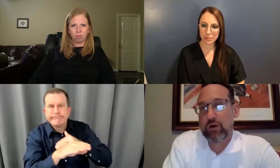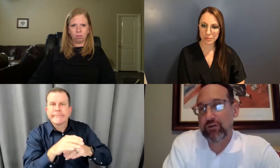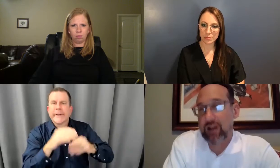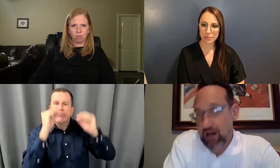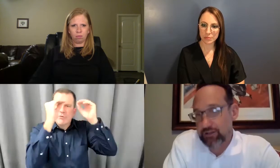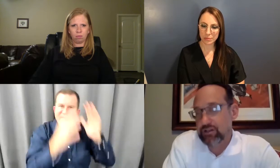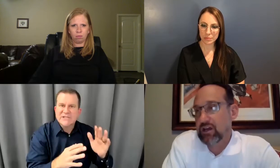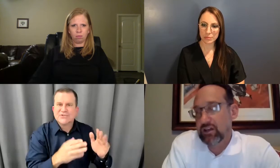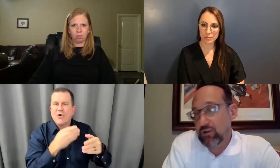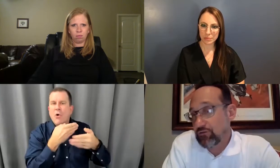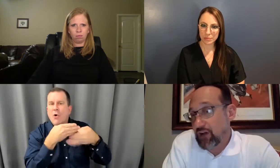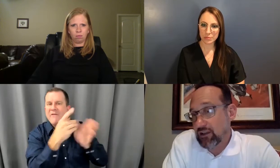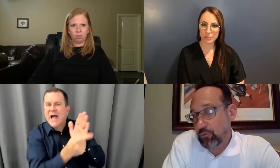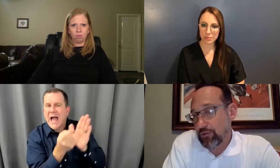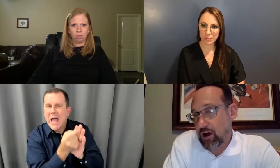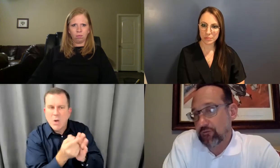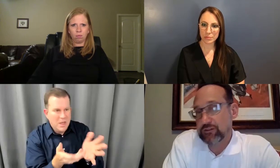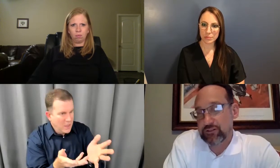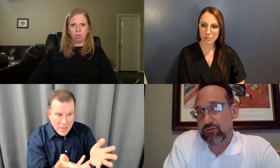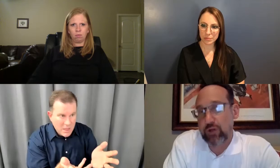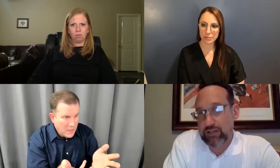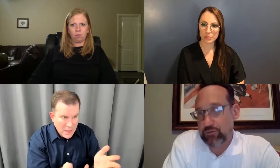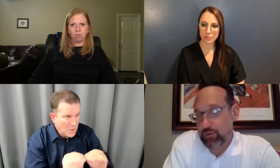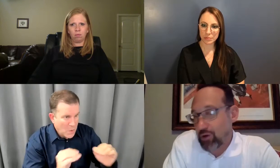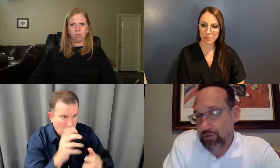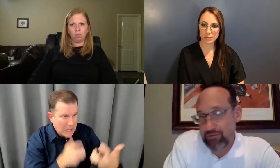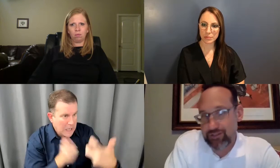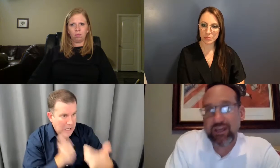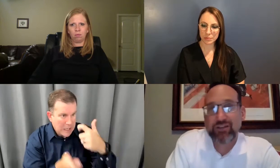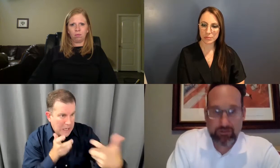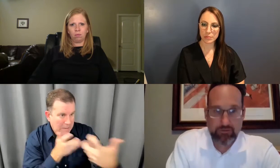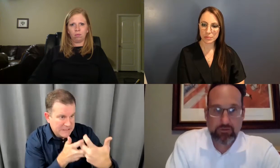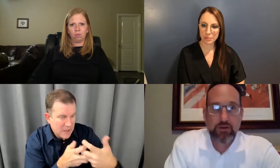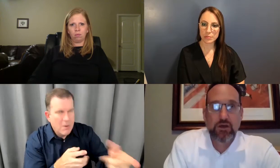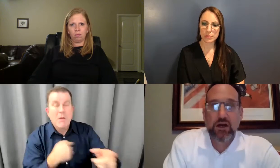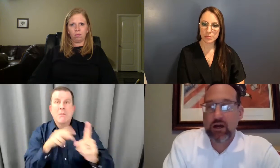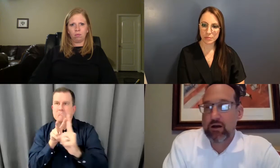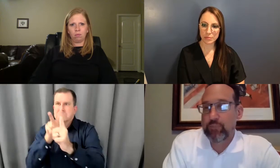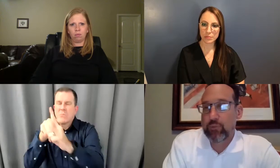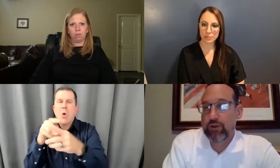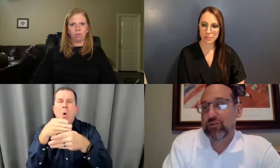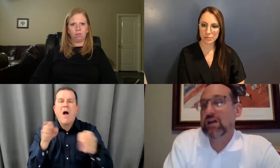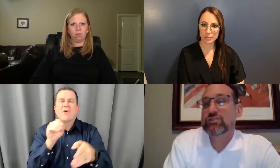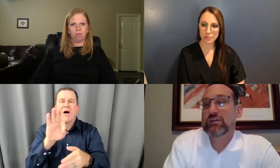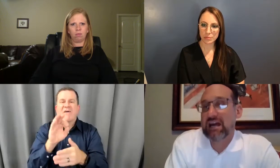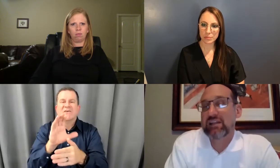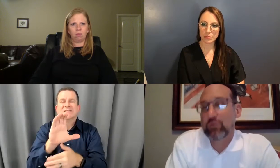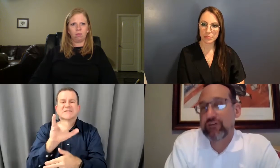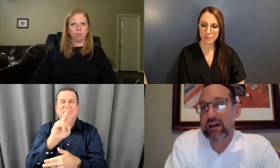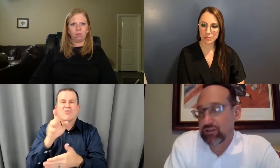while you're in college, you would file it with the office of civil rights with the department of education. But if you're not sure exactly where to file it,